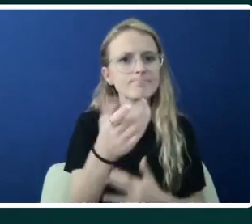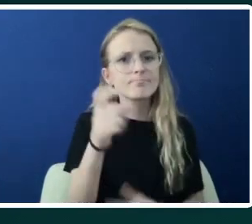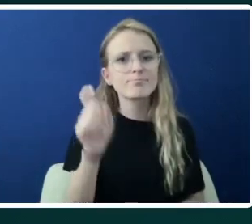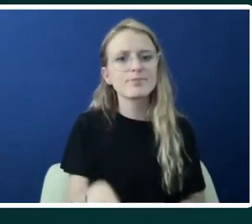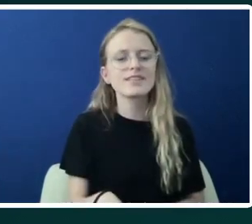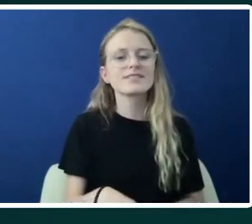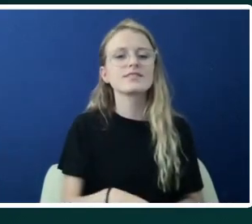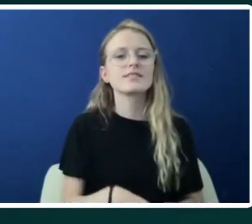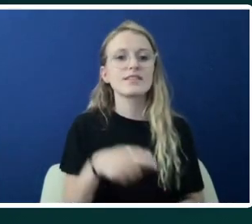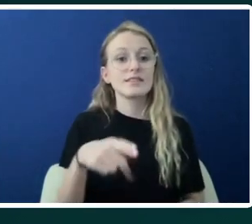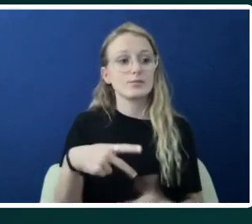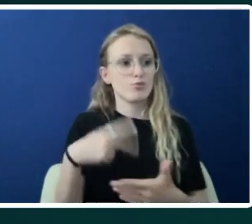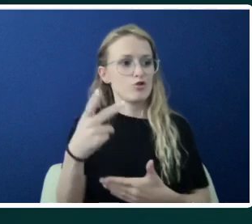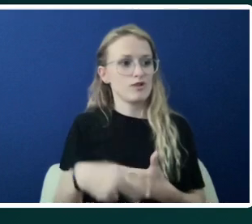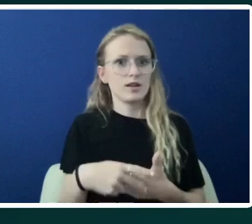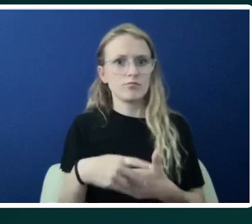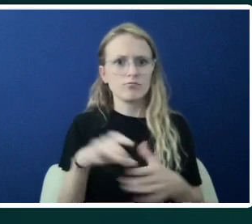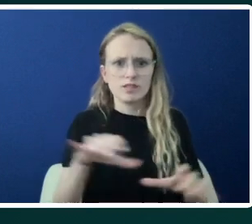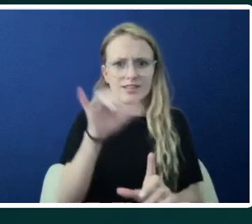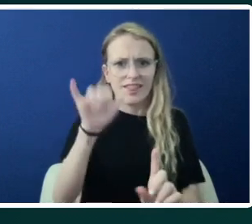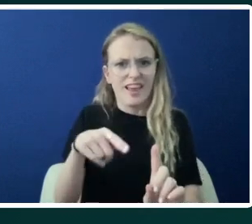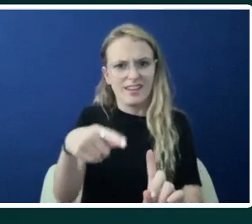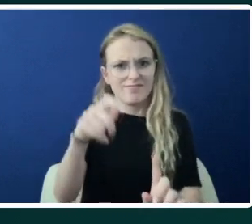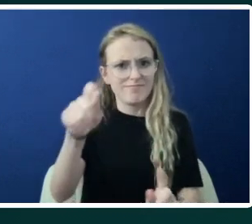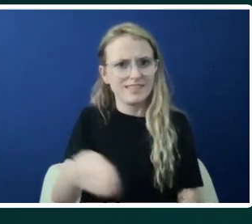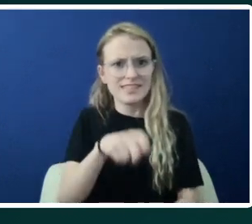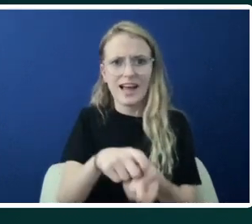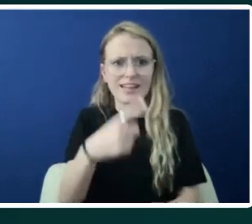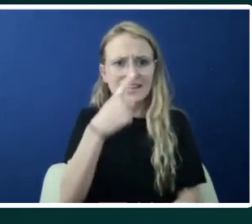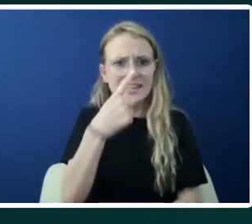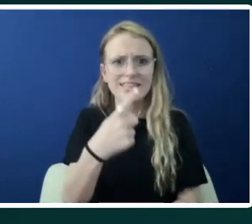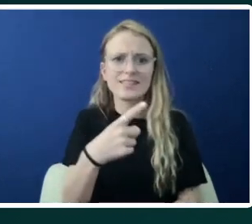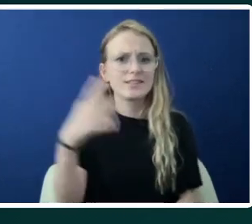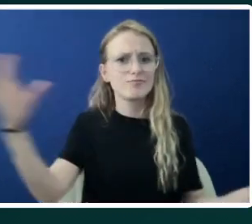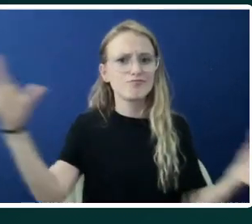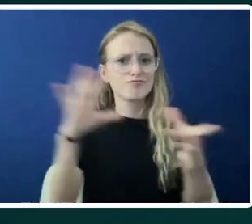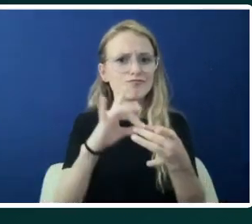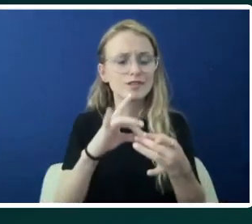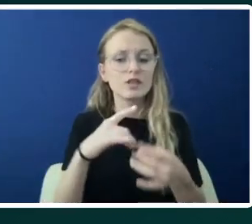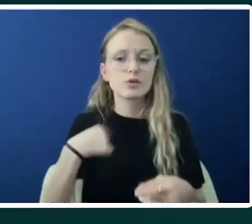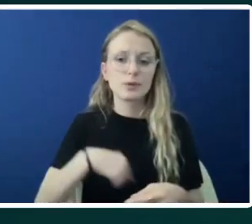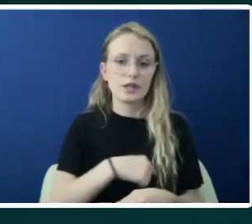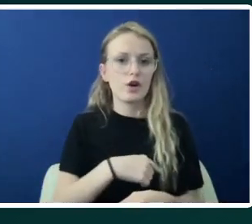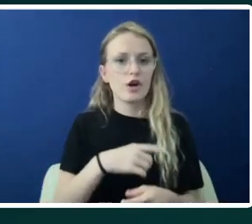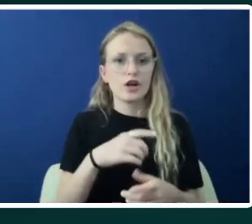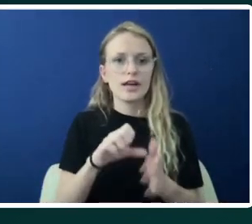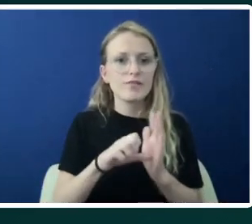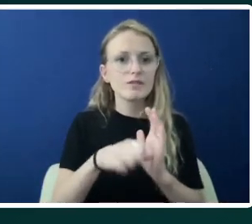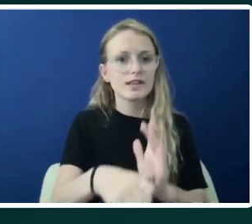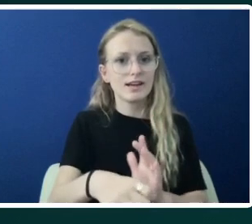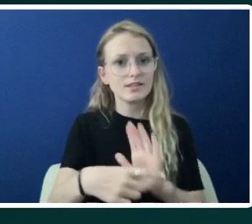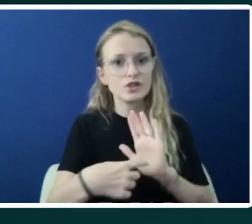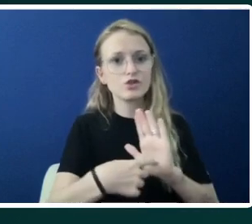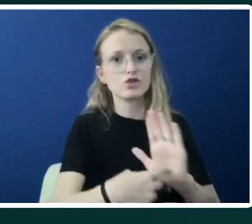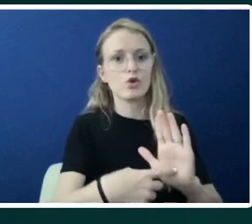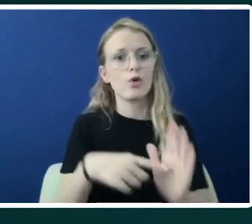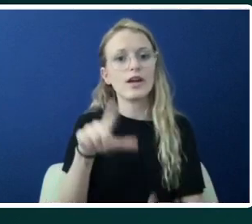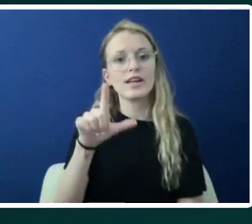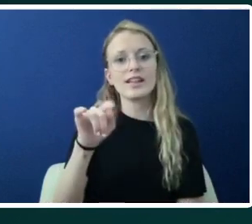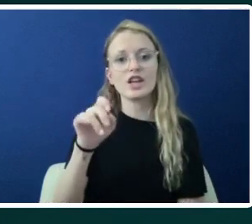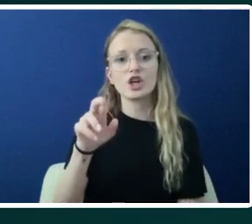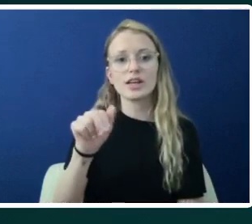and the teachers that it connects with. So, we're exemplifying what literacy means in this age. And